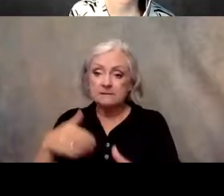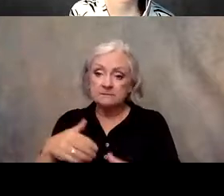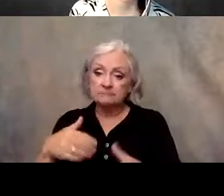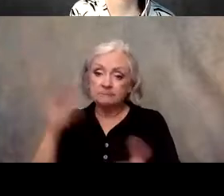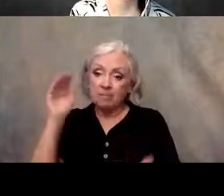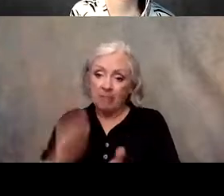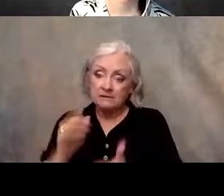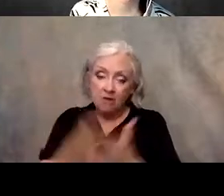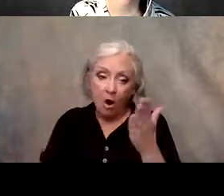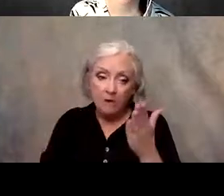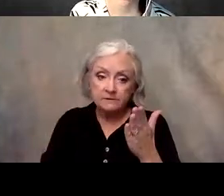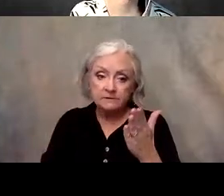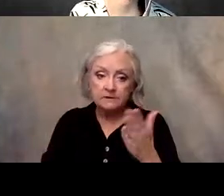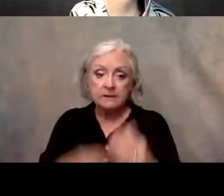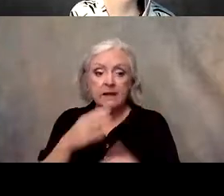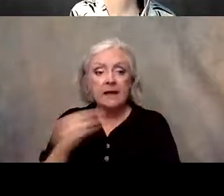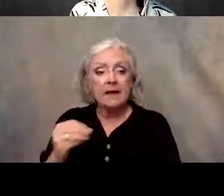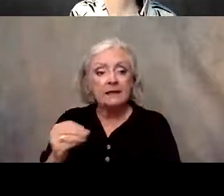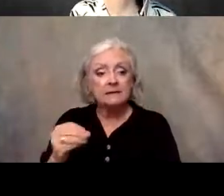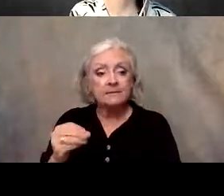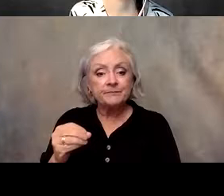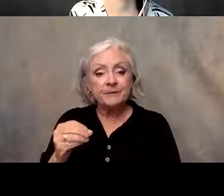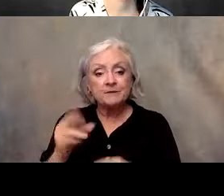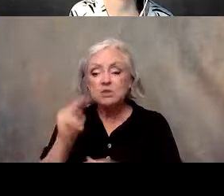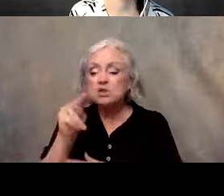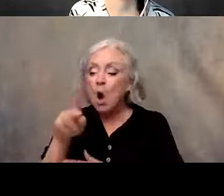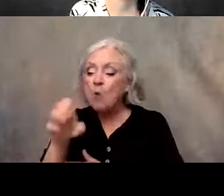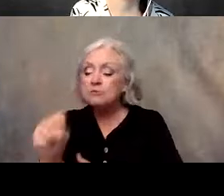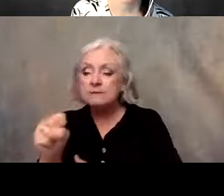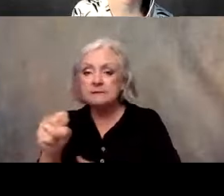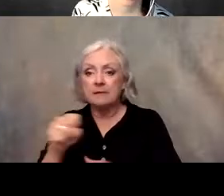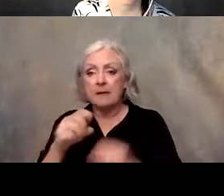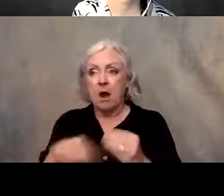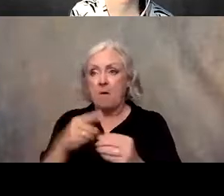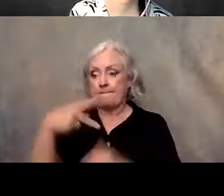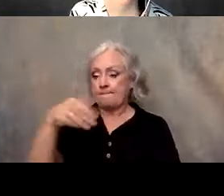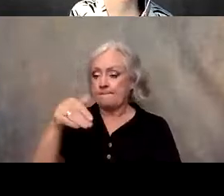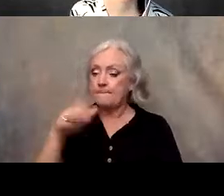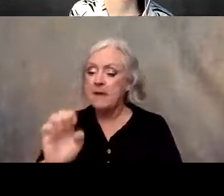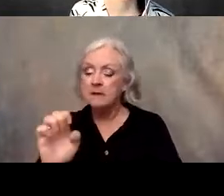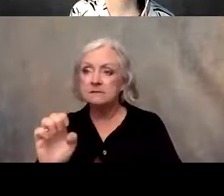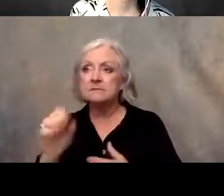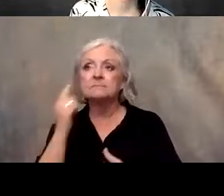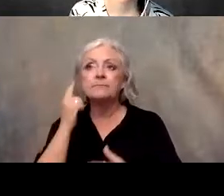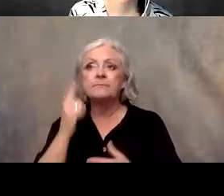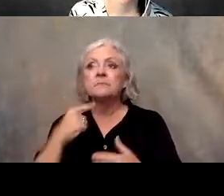And those directorial notes about pacing, about the tone that someone should have, even about things